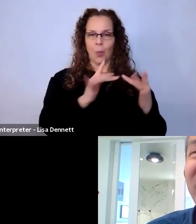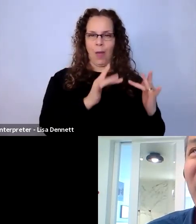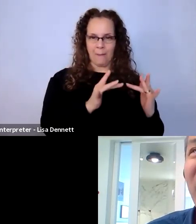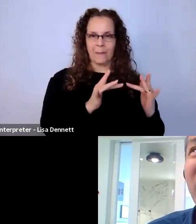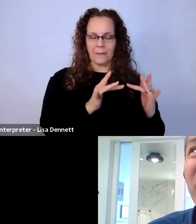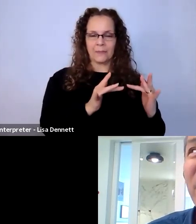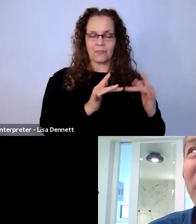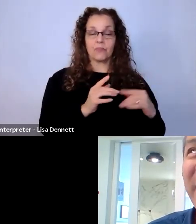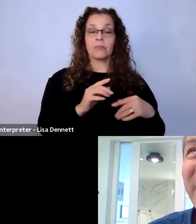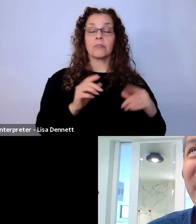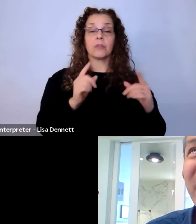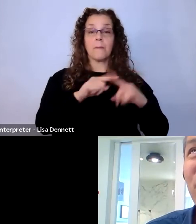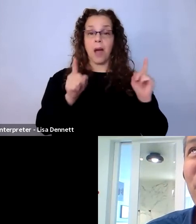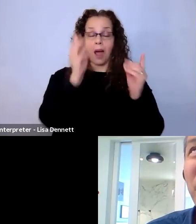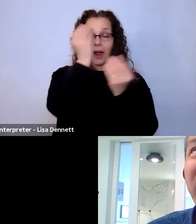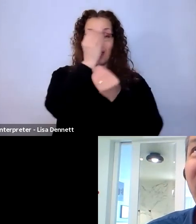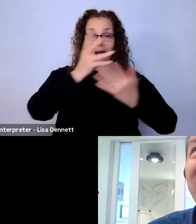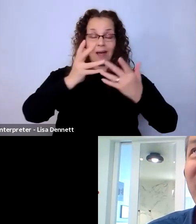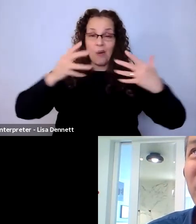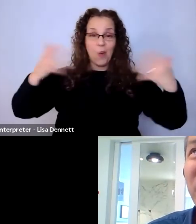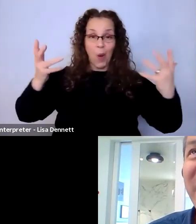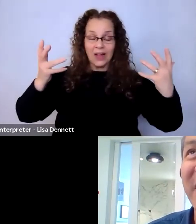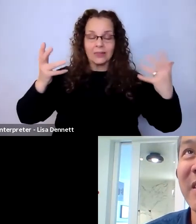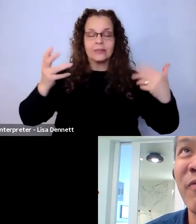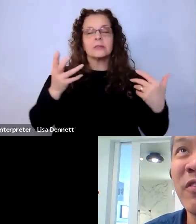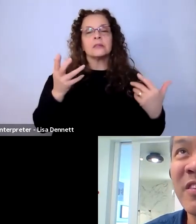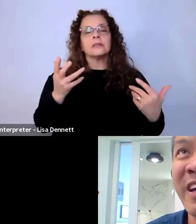Is that we are looking to make accessibility, the first class